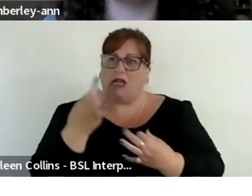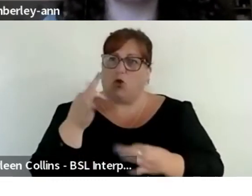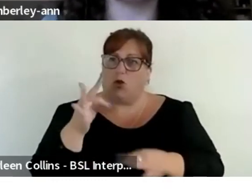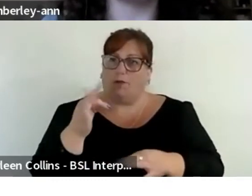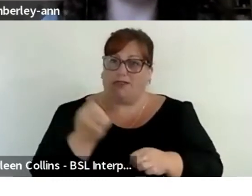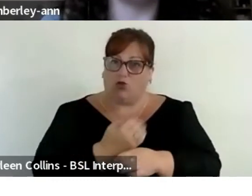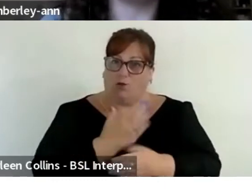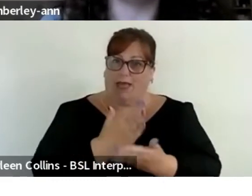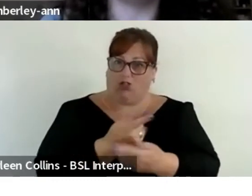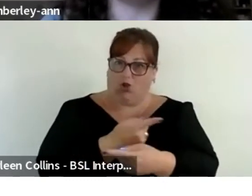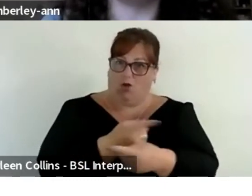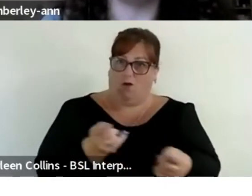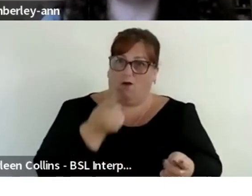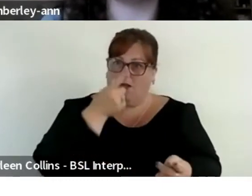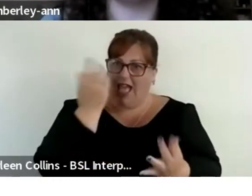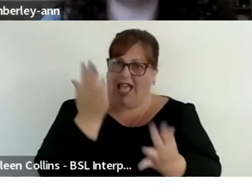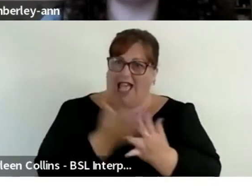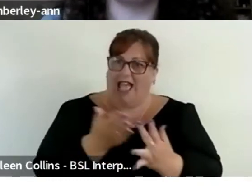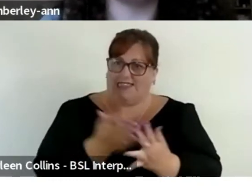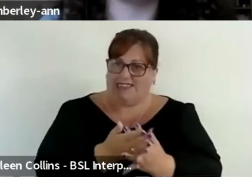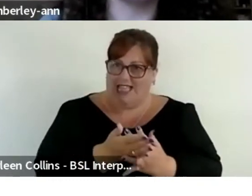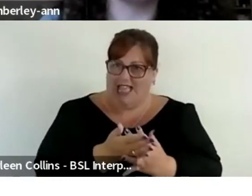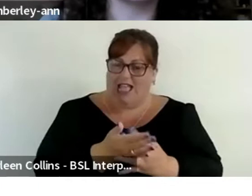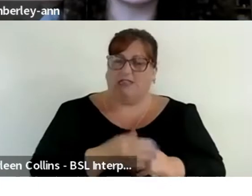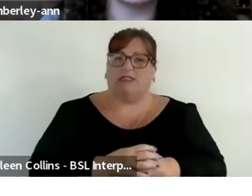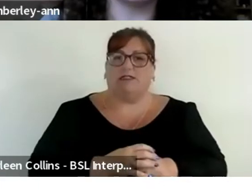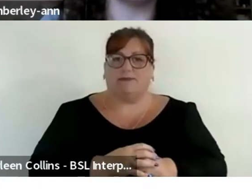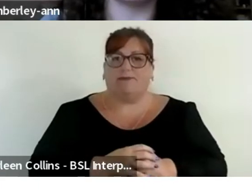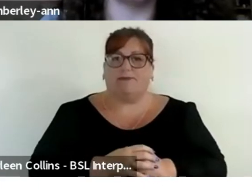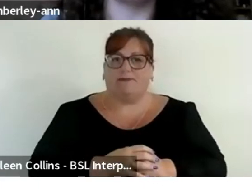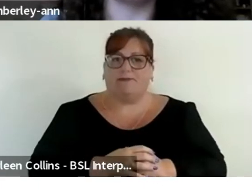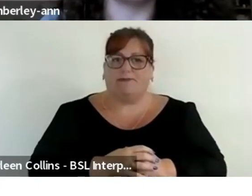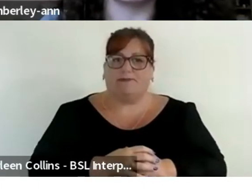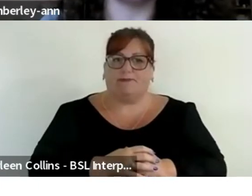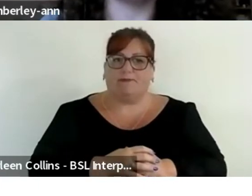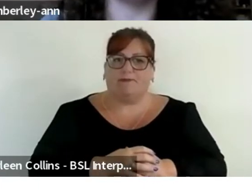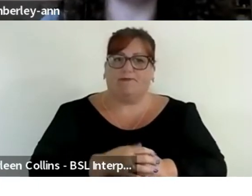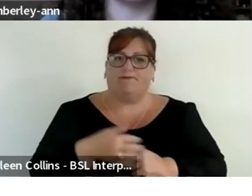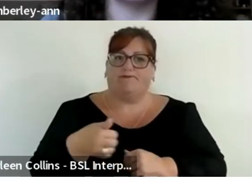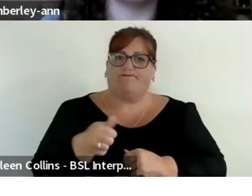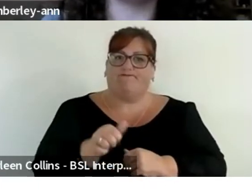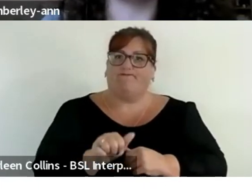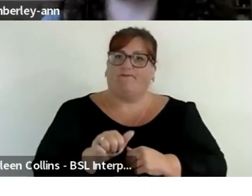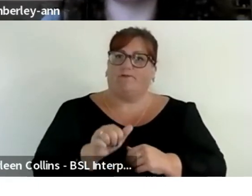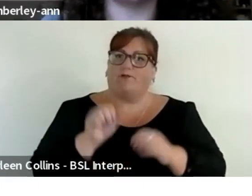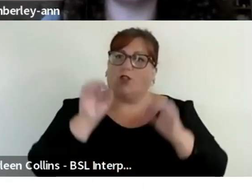I mentioned the Google, the resource site that we have internally called Enable.